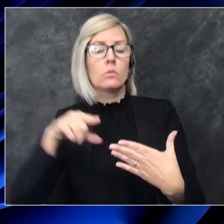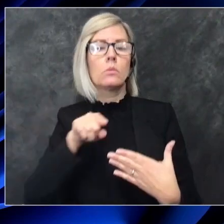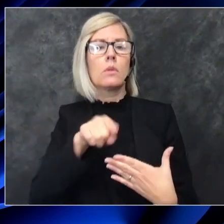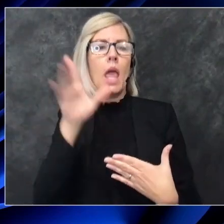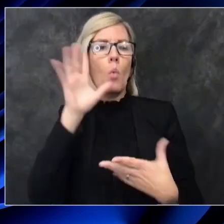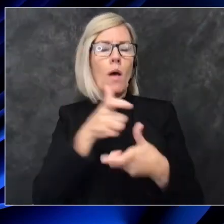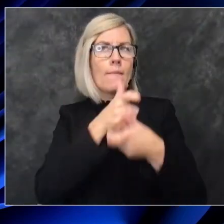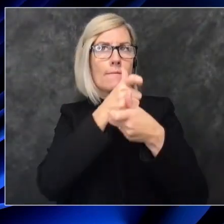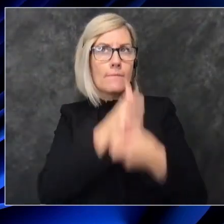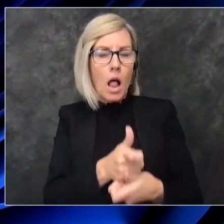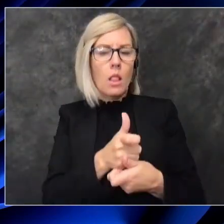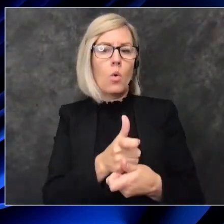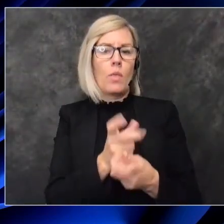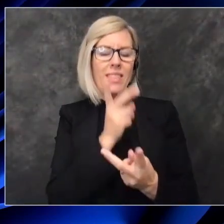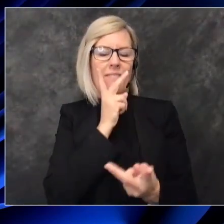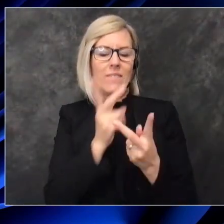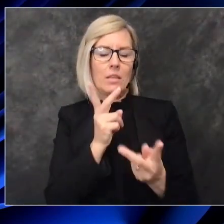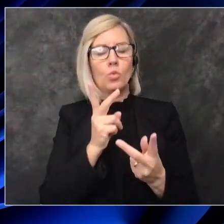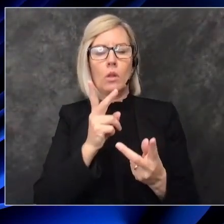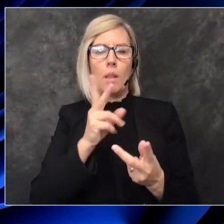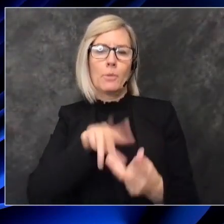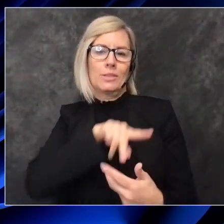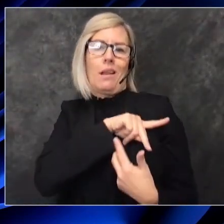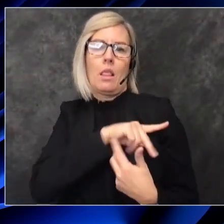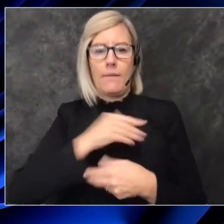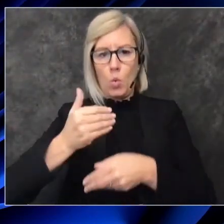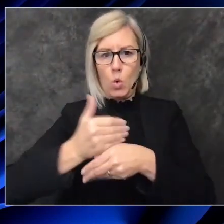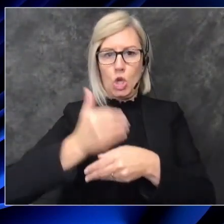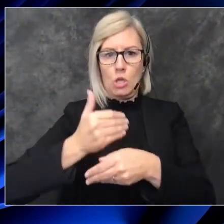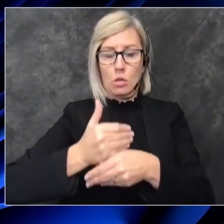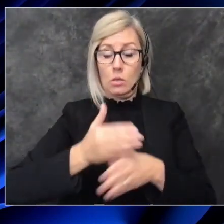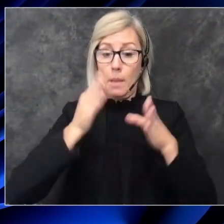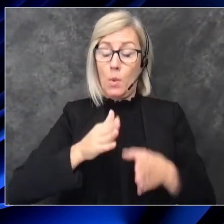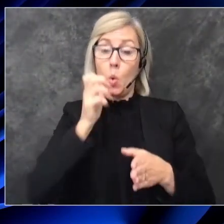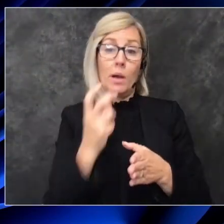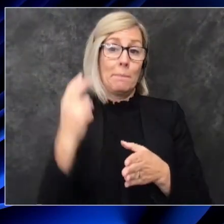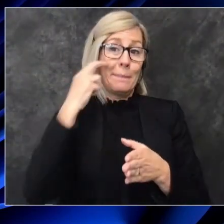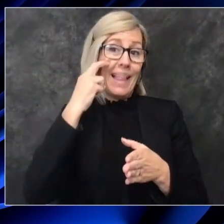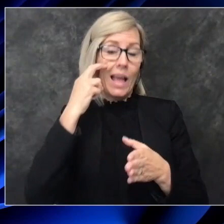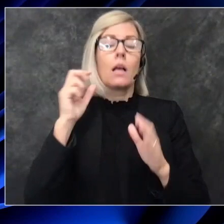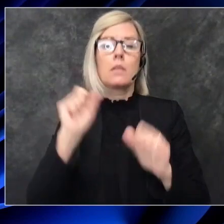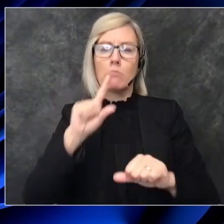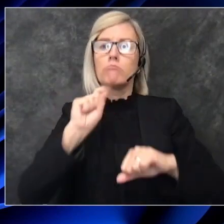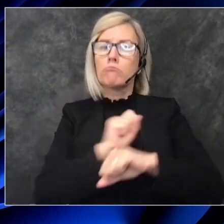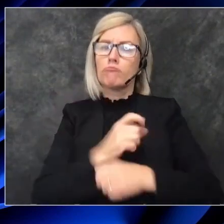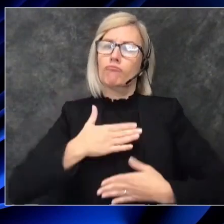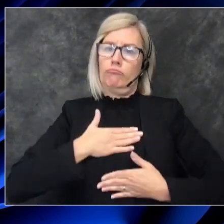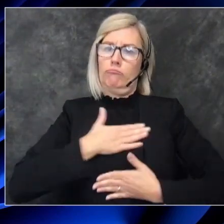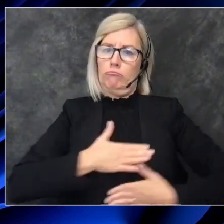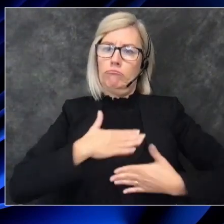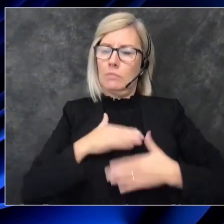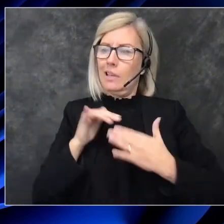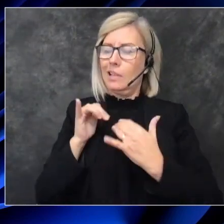visual personality of windows. So a person who is blind can actually enjoy the same difference of this